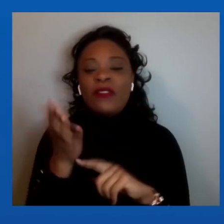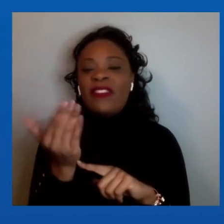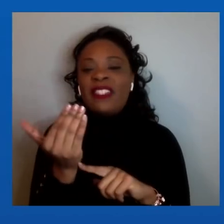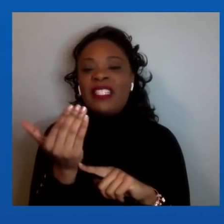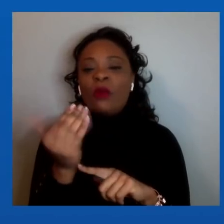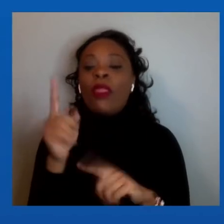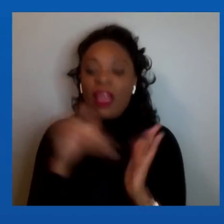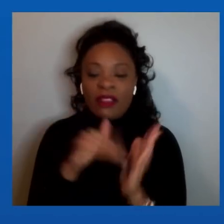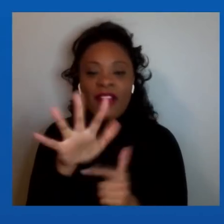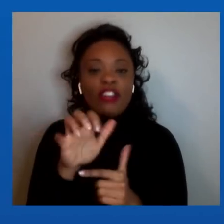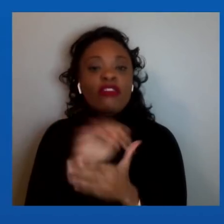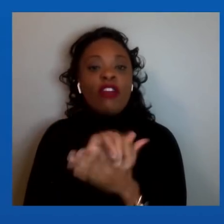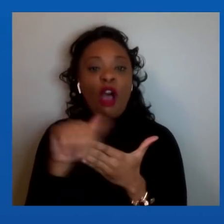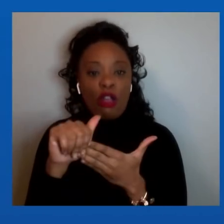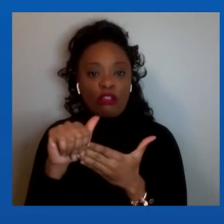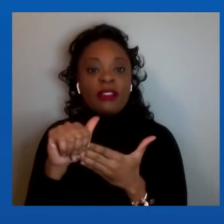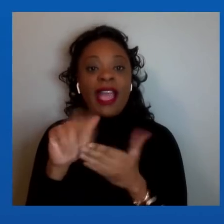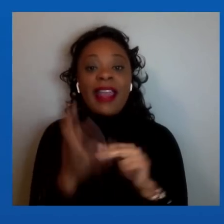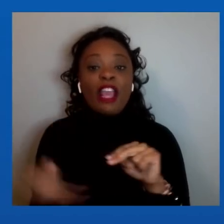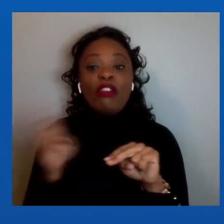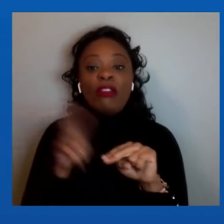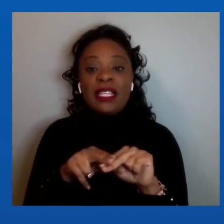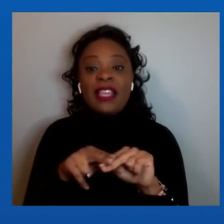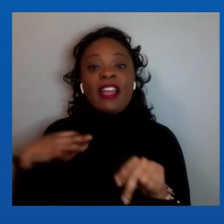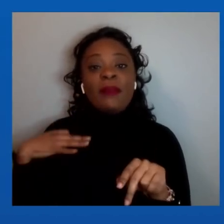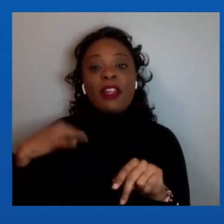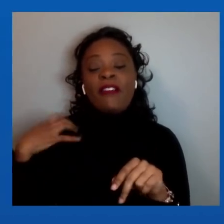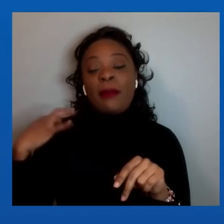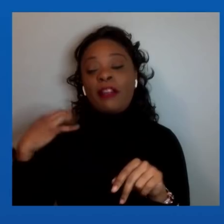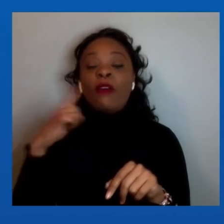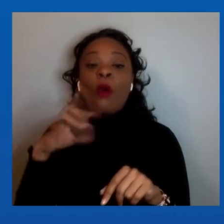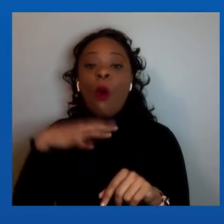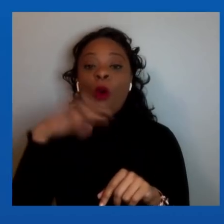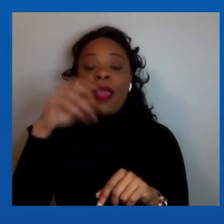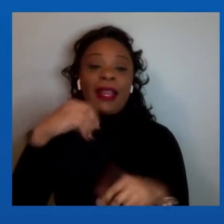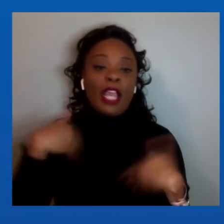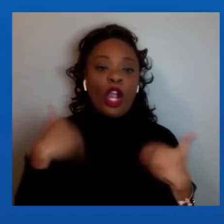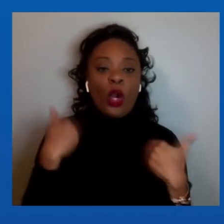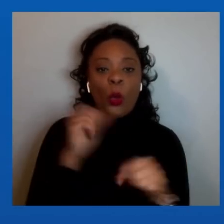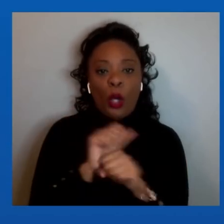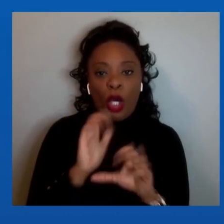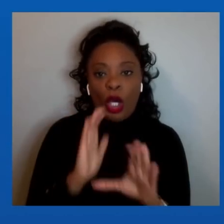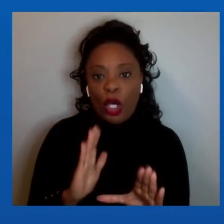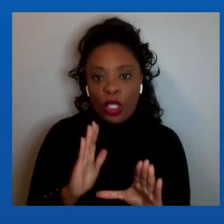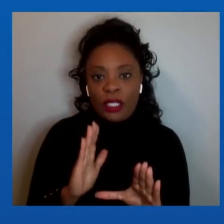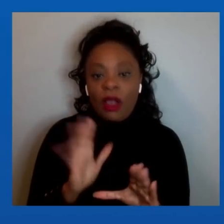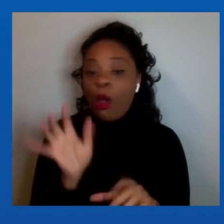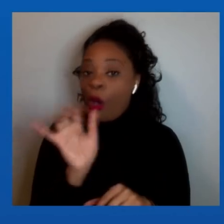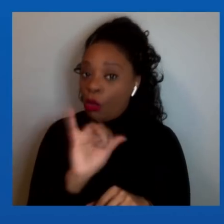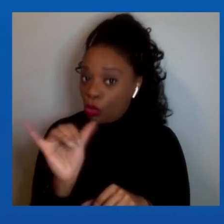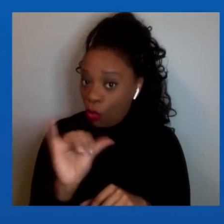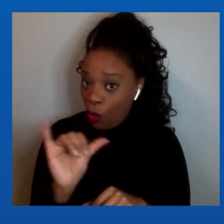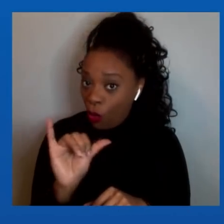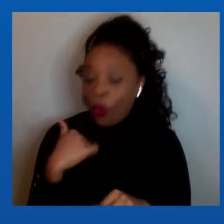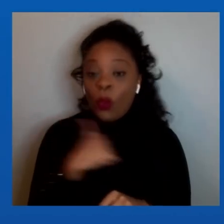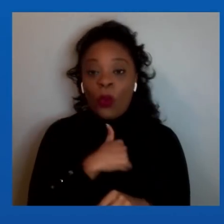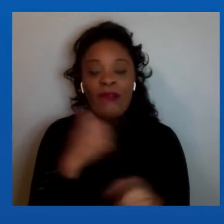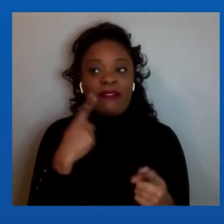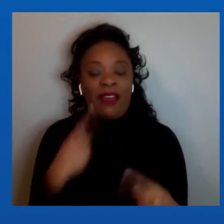and increase the eligibility for older and younger workers. And we finally at long last made